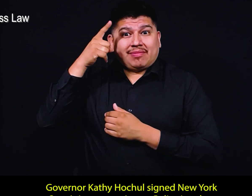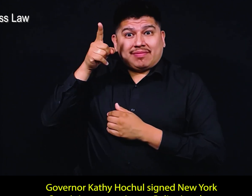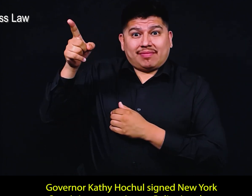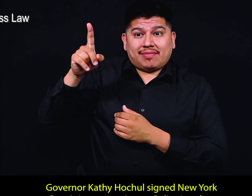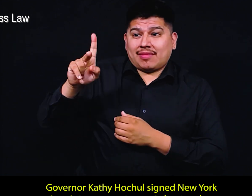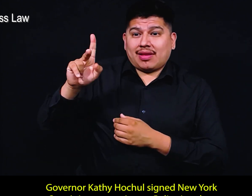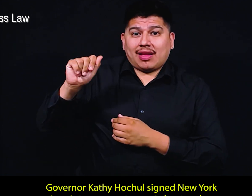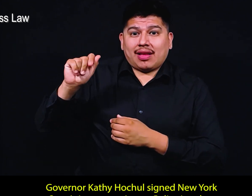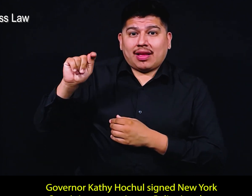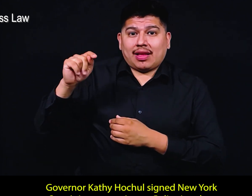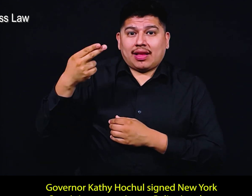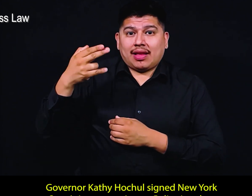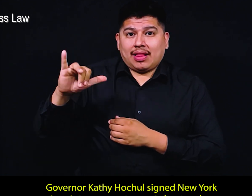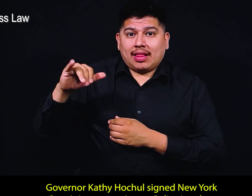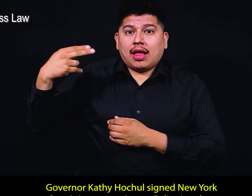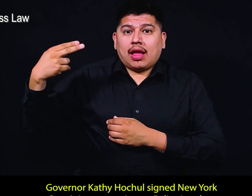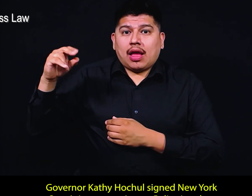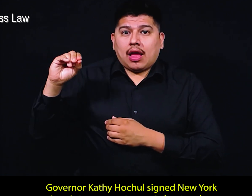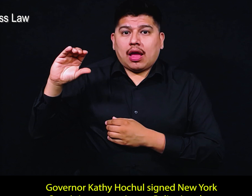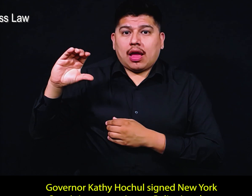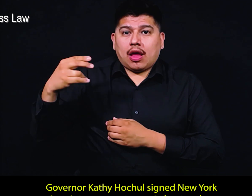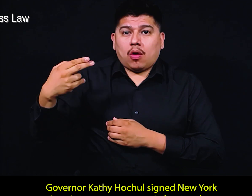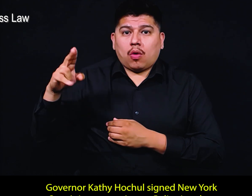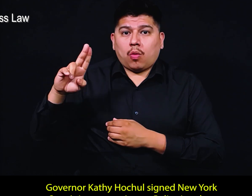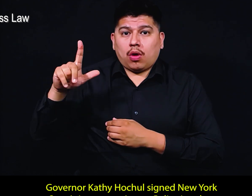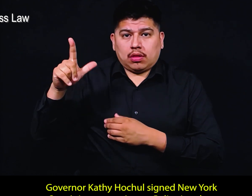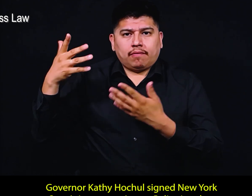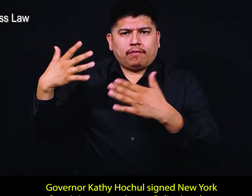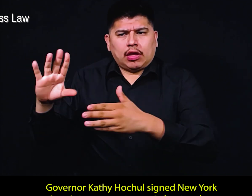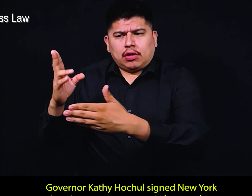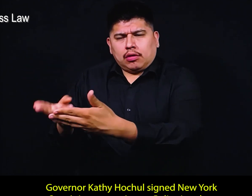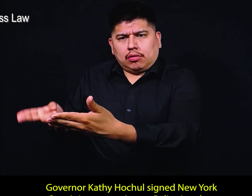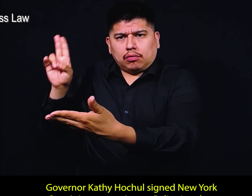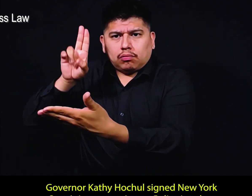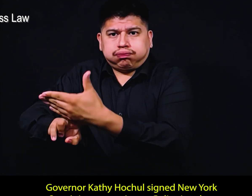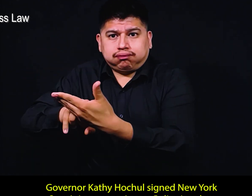Governor Kathy Hochul signed New York State's Language Access Policy into law